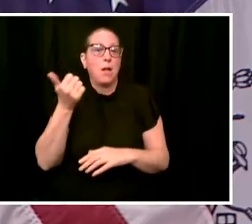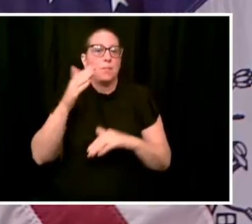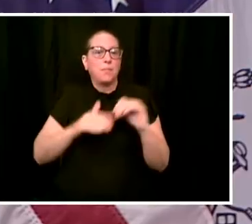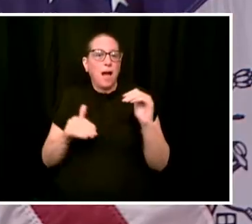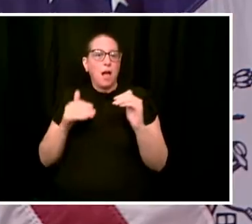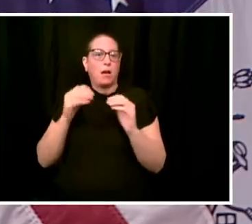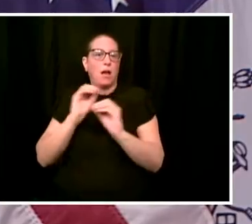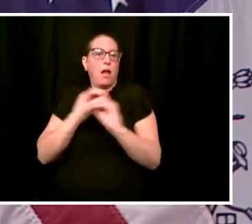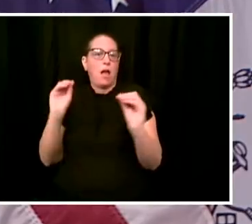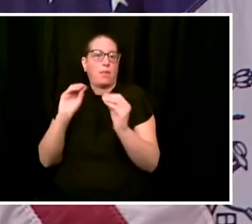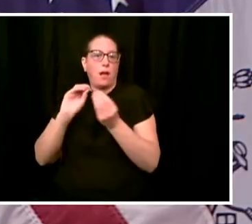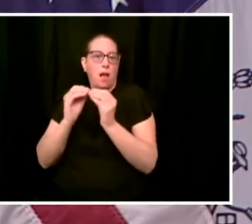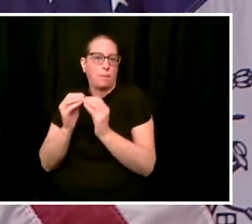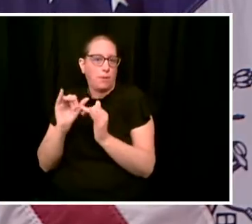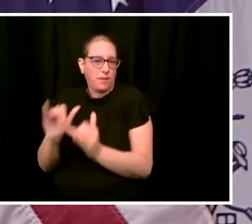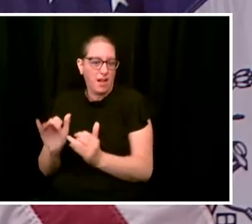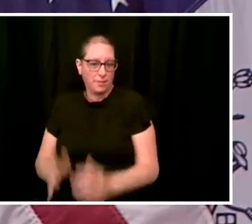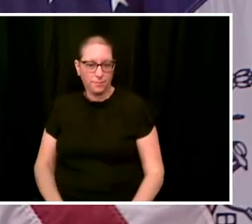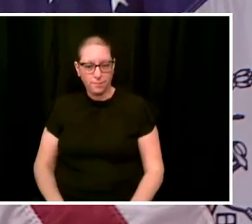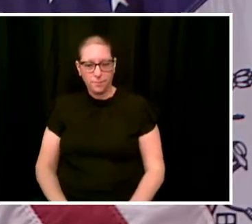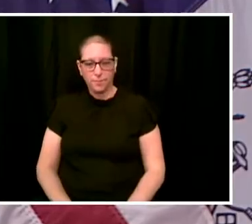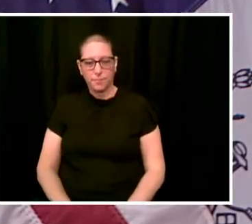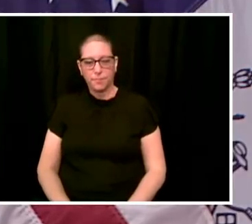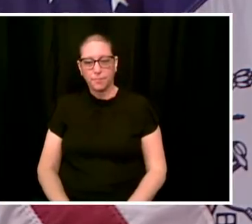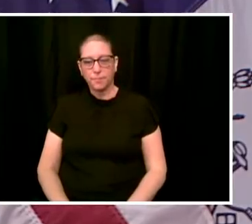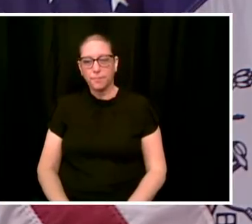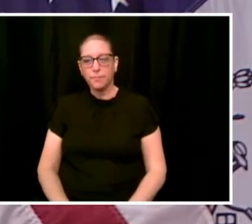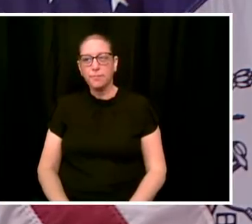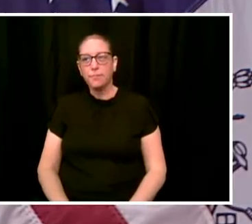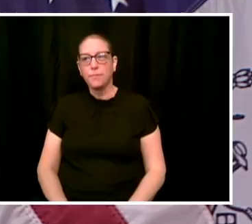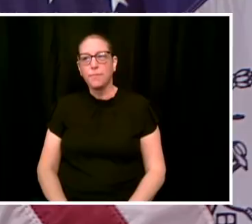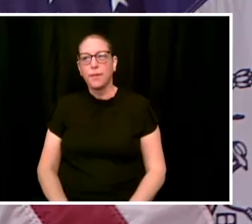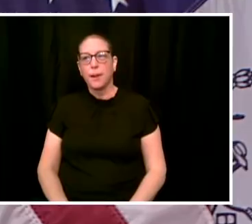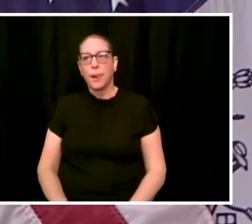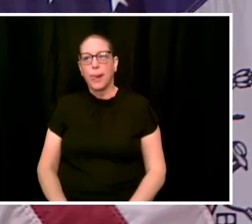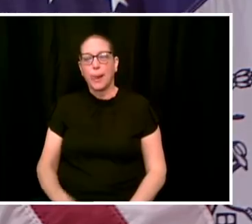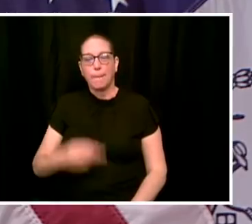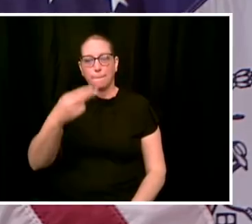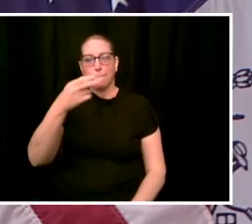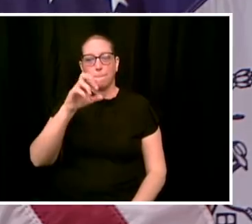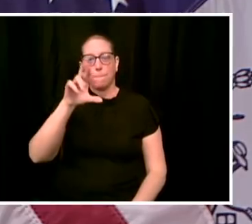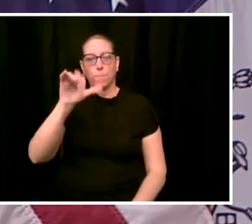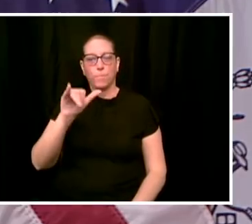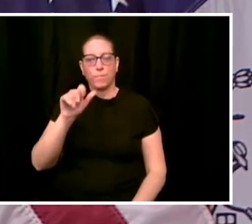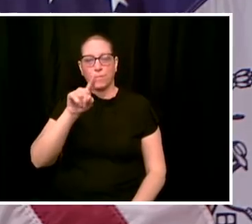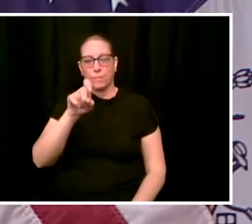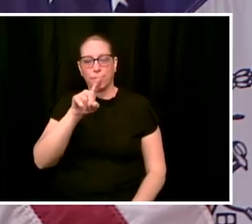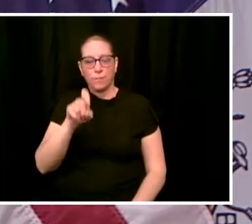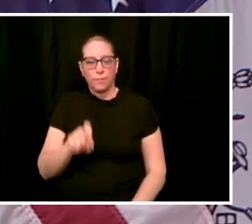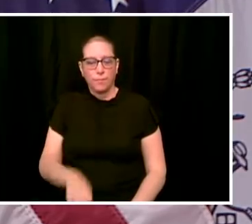NIGHT IT IS A VICTORY FOR THEM HAVE A ROOF ON THEIR HEADS.